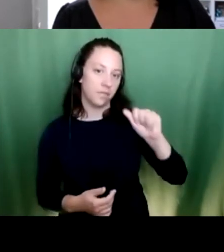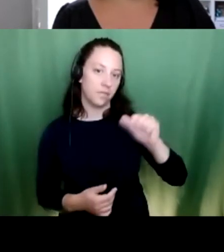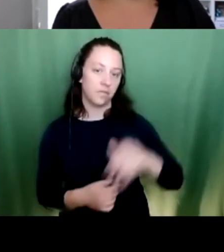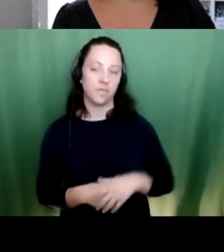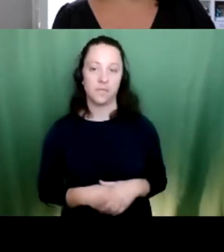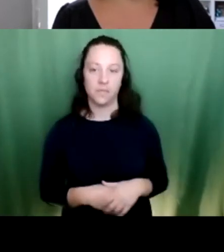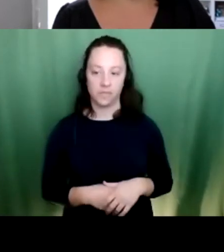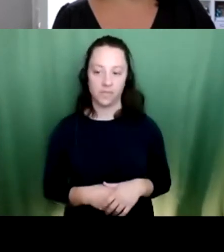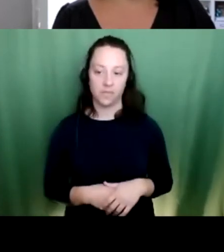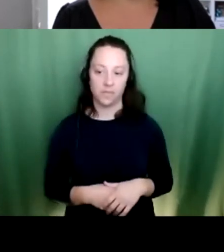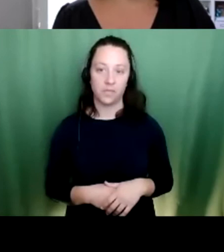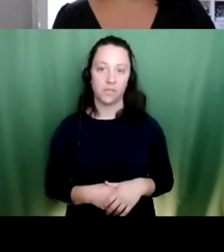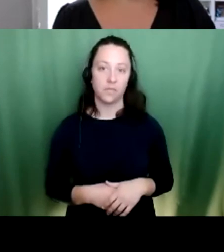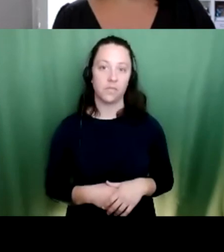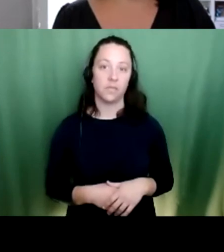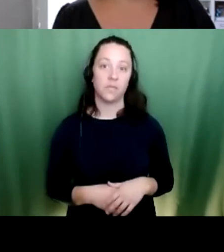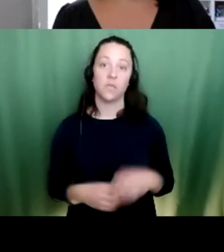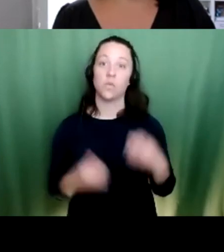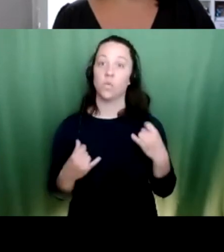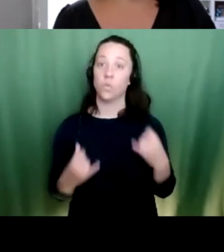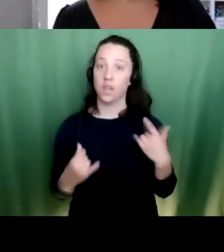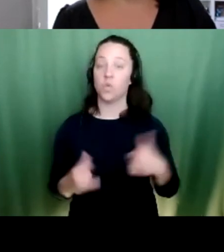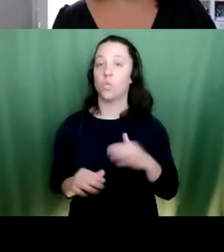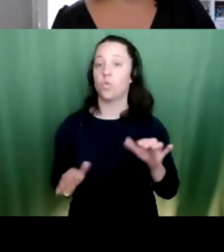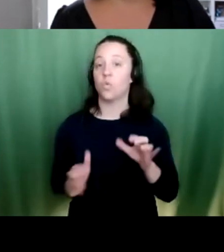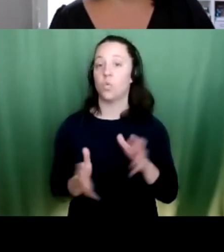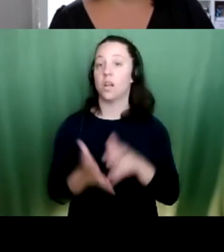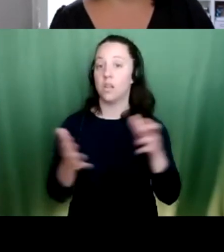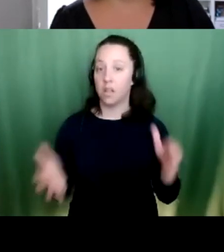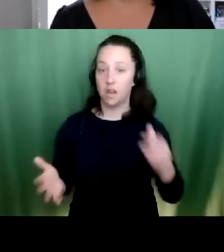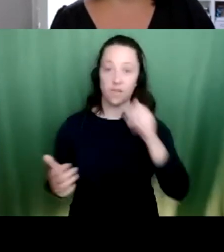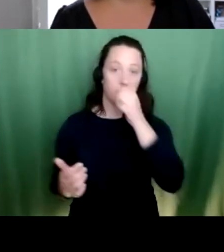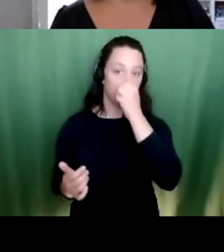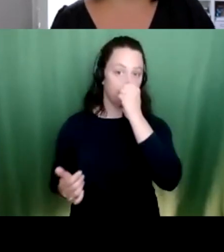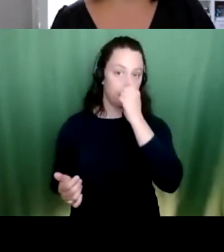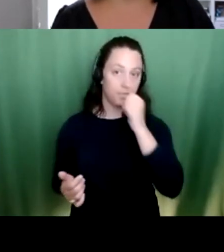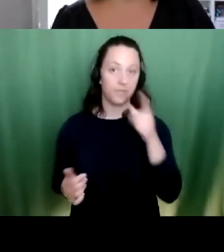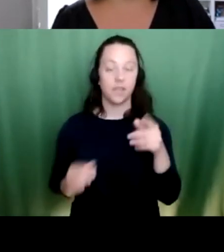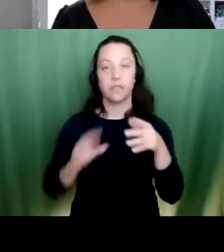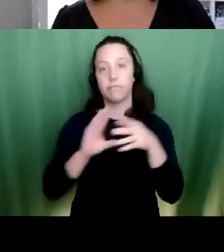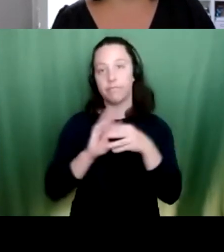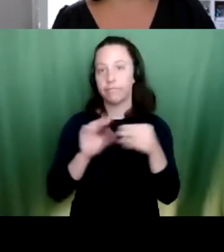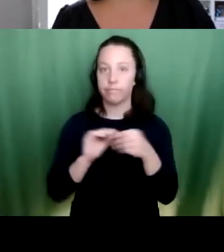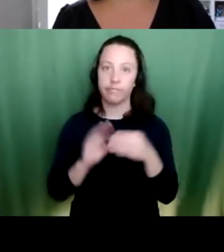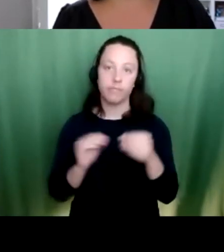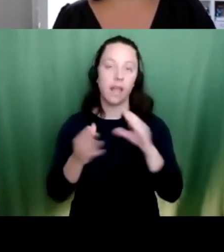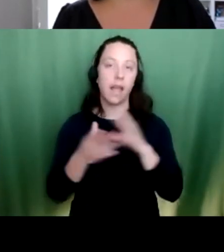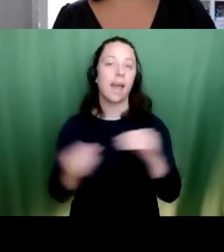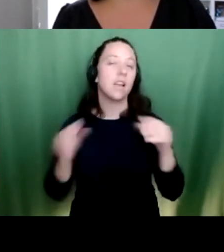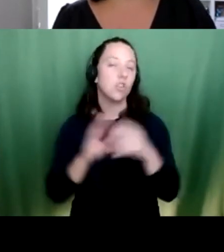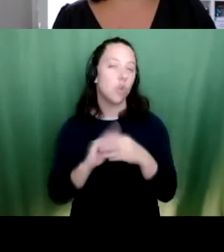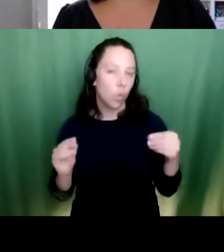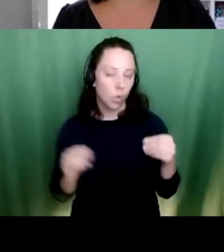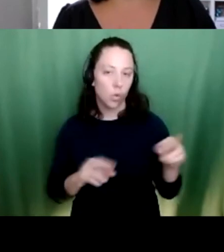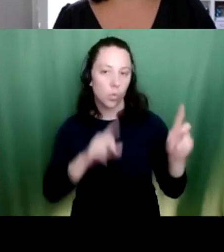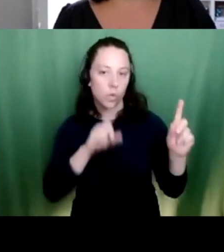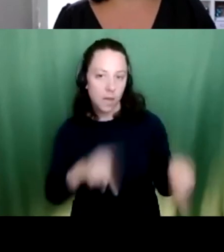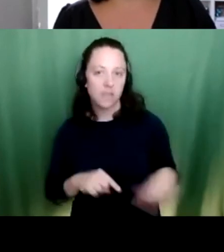Right now we are doing a lot of anecdotal kinds of responses. So for our highly descriptive speak